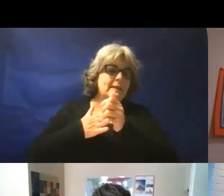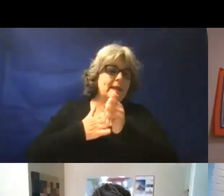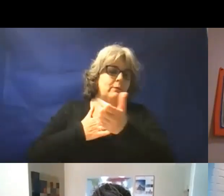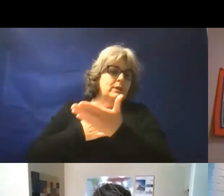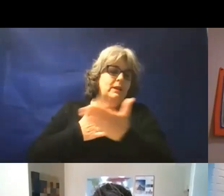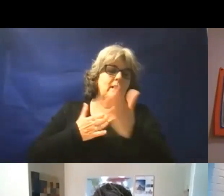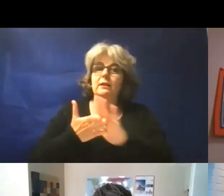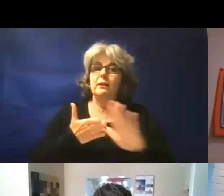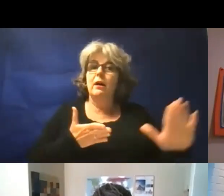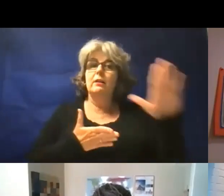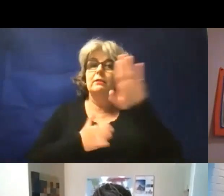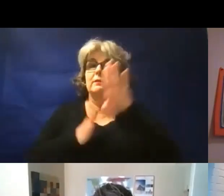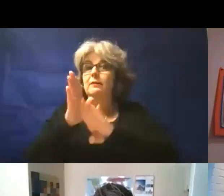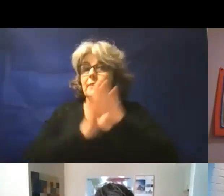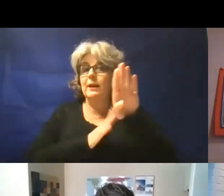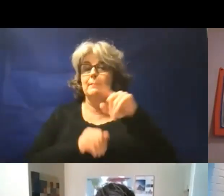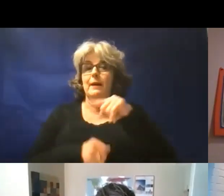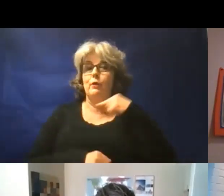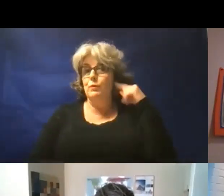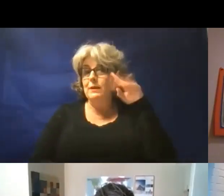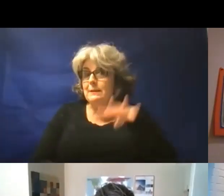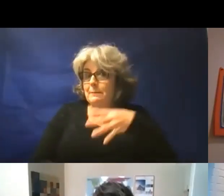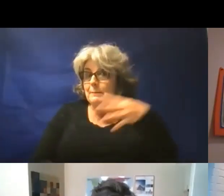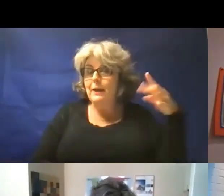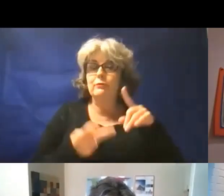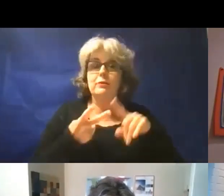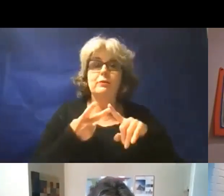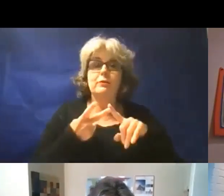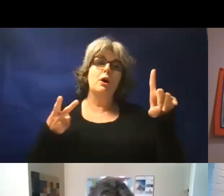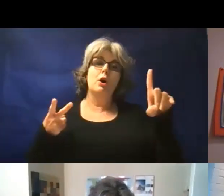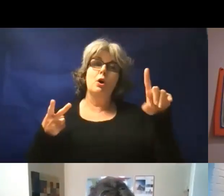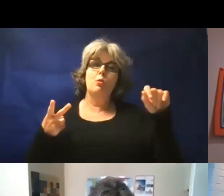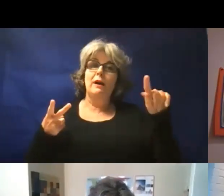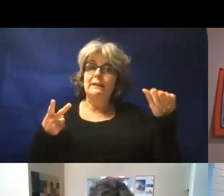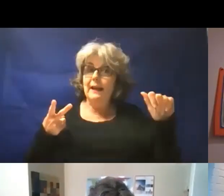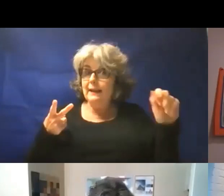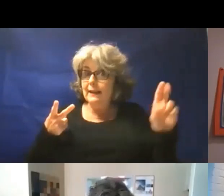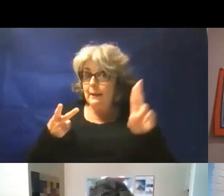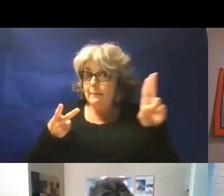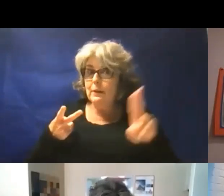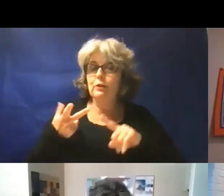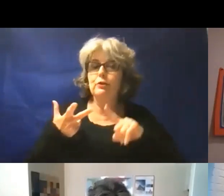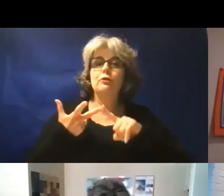to create such a risk matrix what kinds of data sources can be used how you might evaluate them